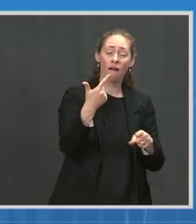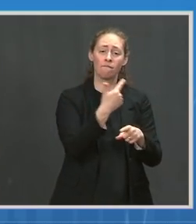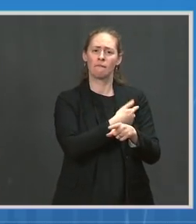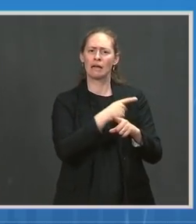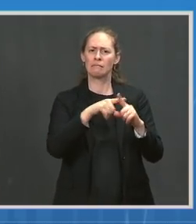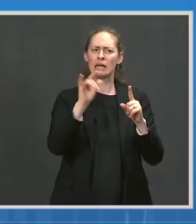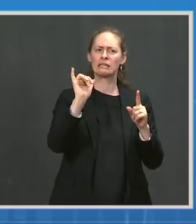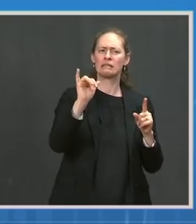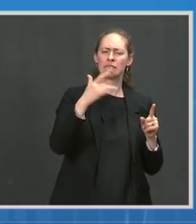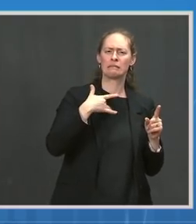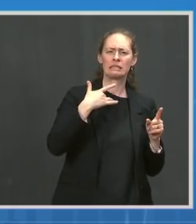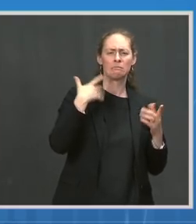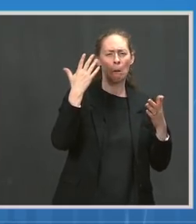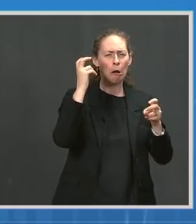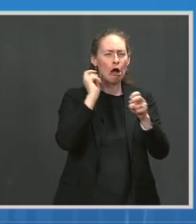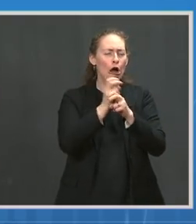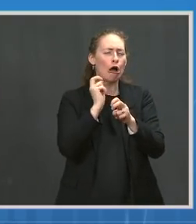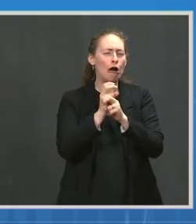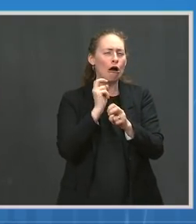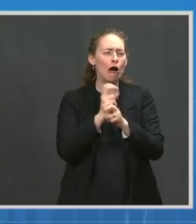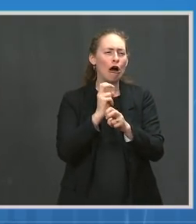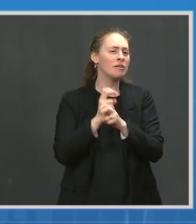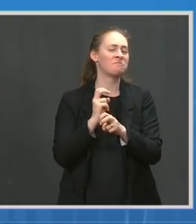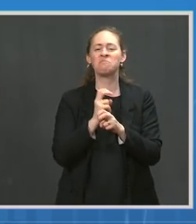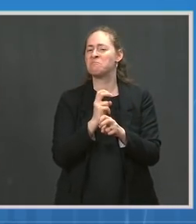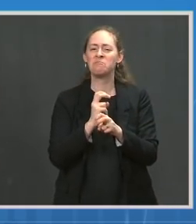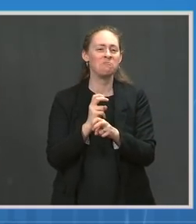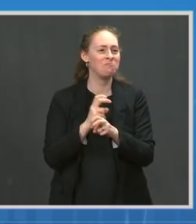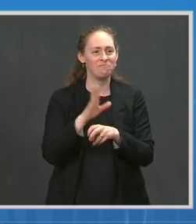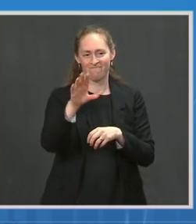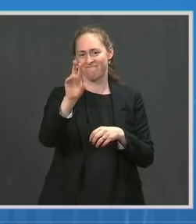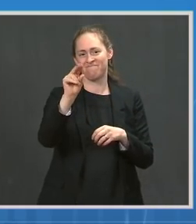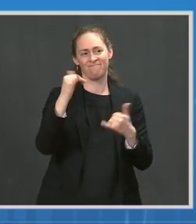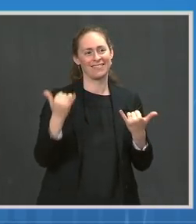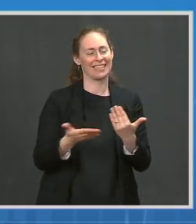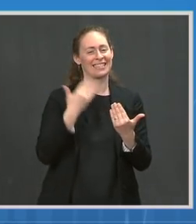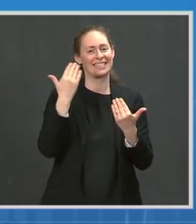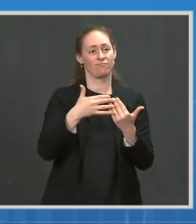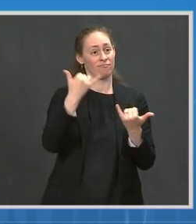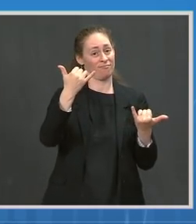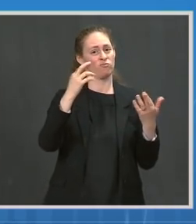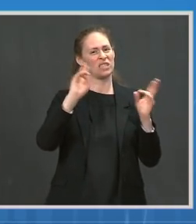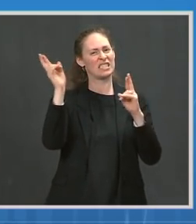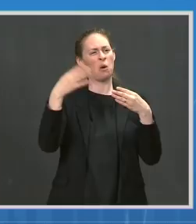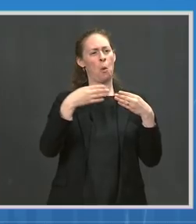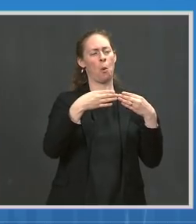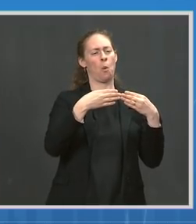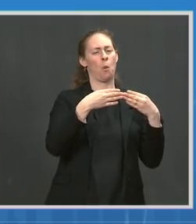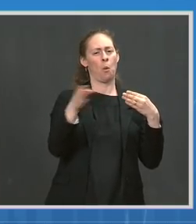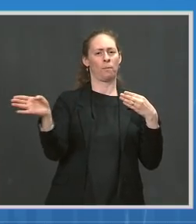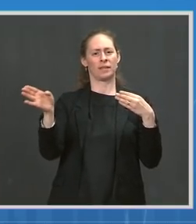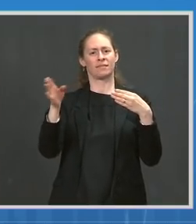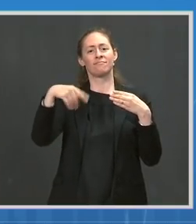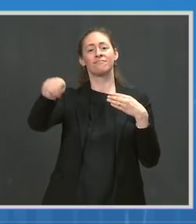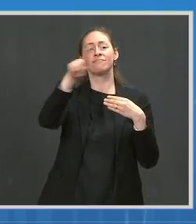It is never been easier. If you're over 16, you're very likely to be very close to a vaccination location